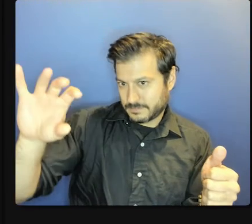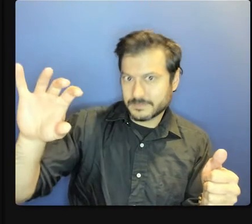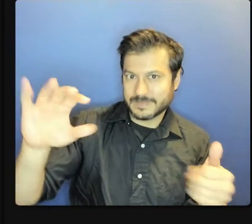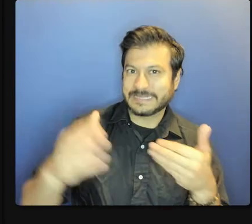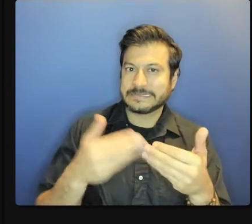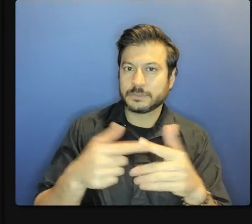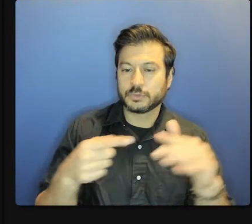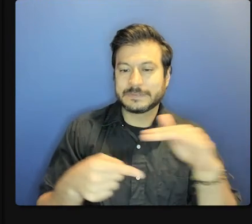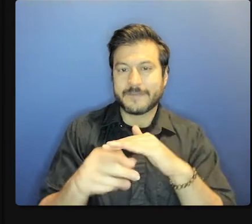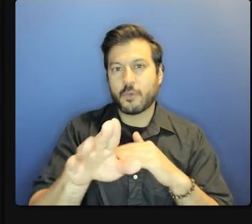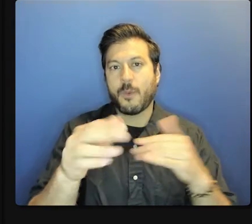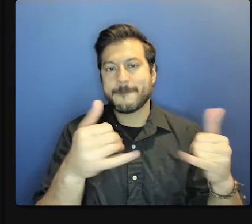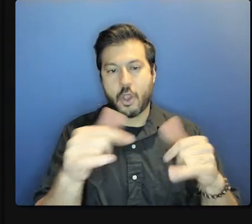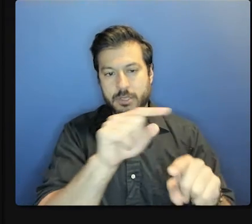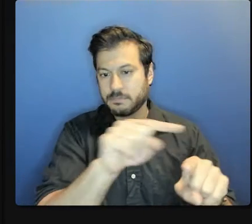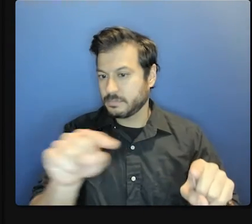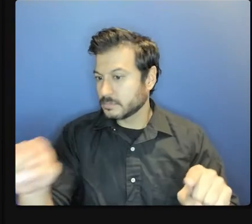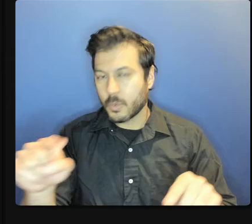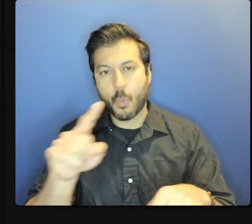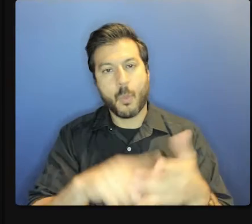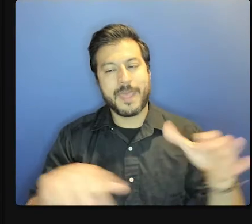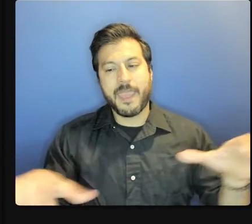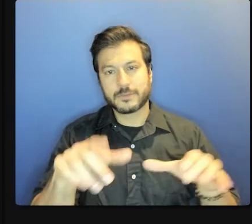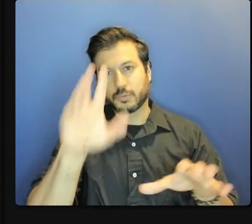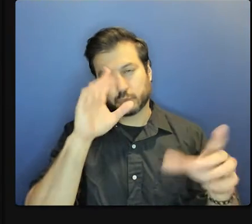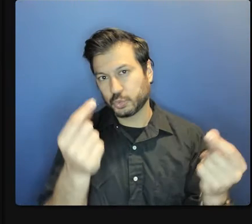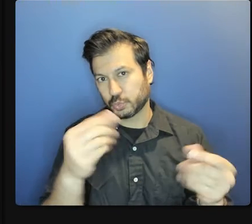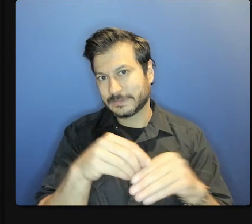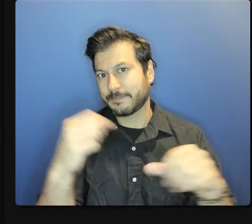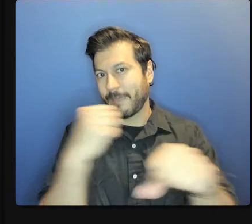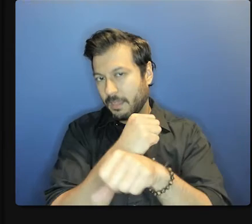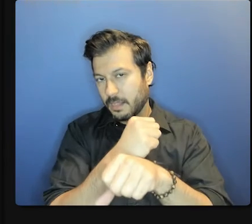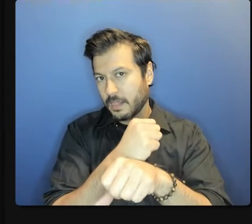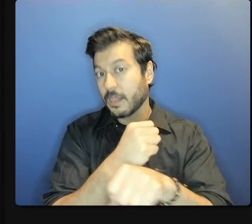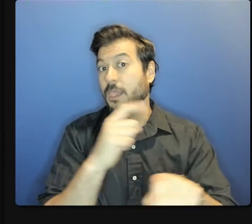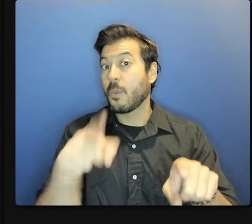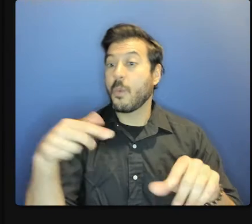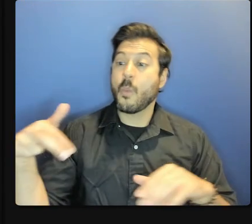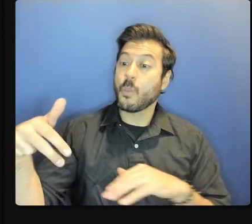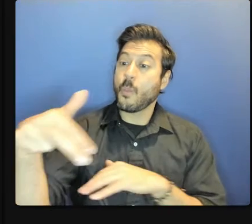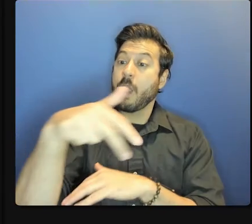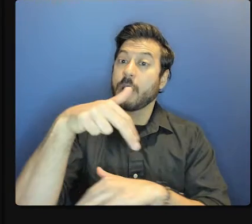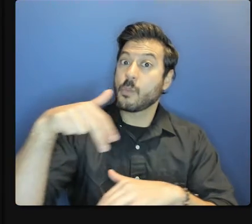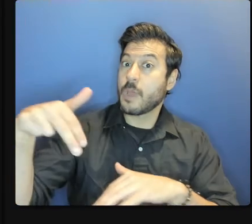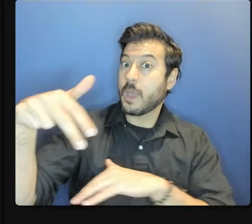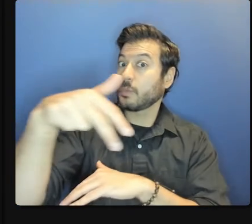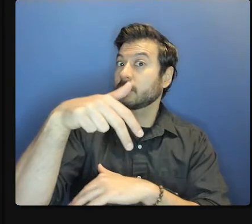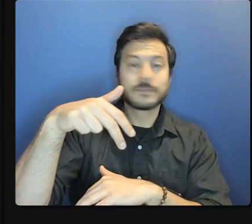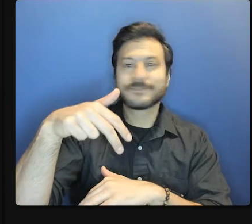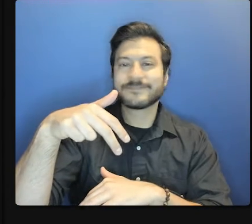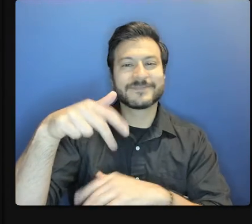to allow you to easily navigate your party and choose what actions you'll take in battle. But when you walk around Ijincho,